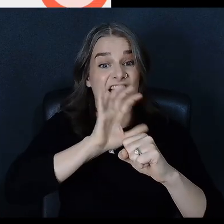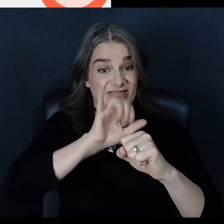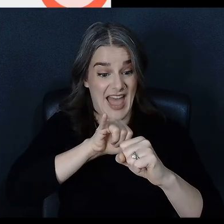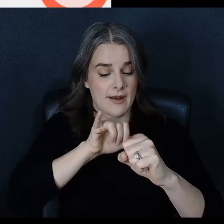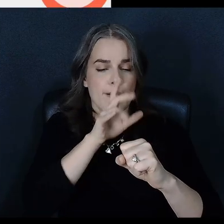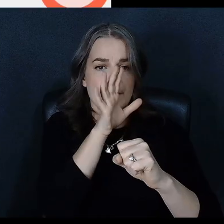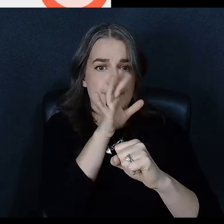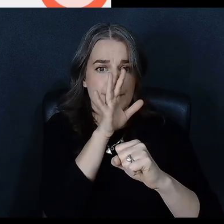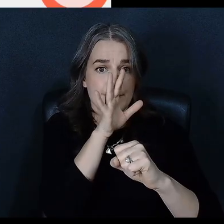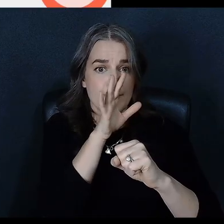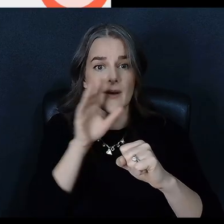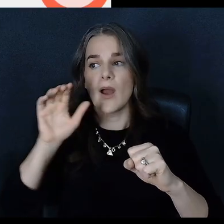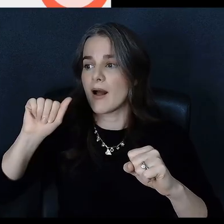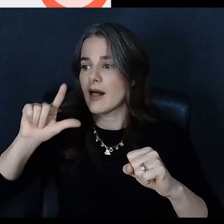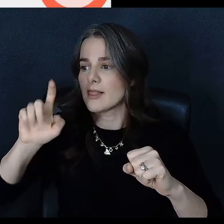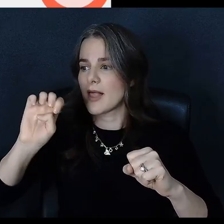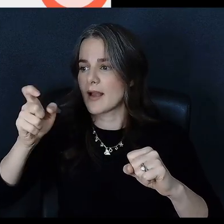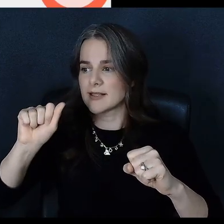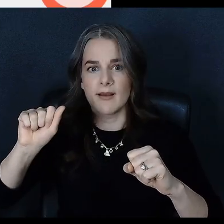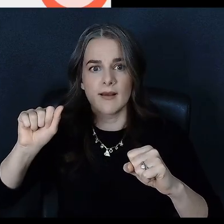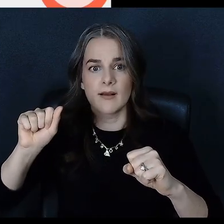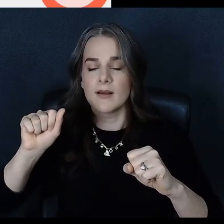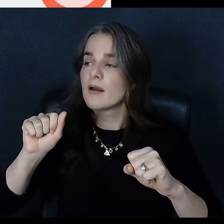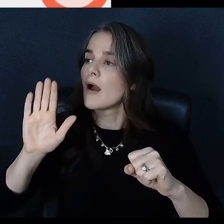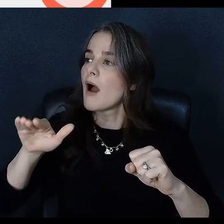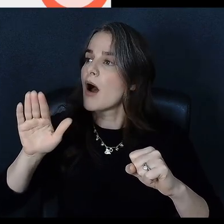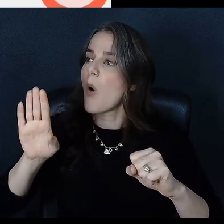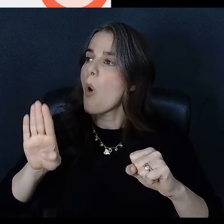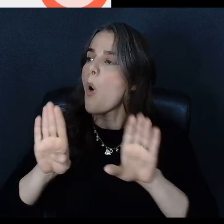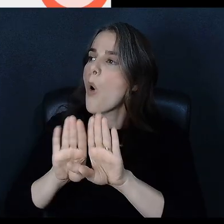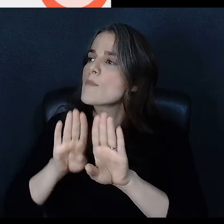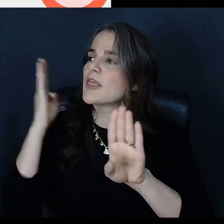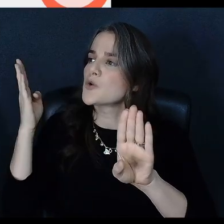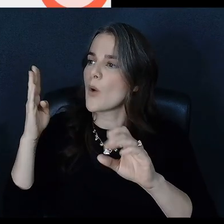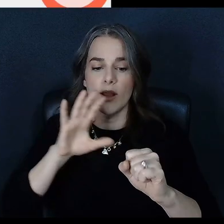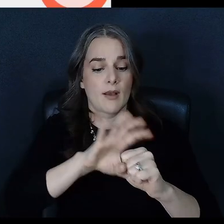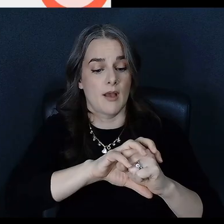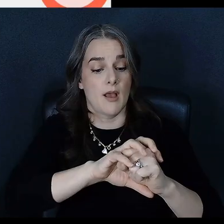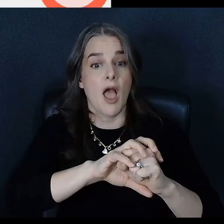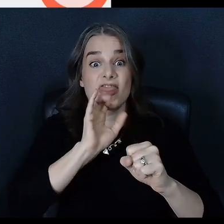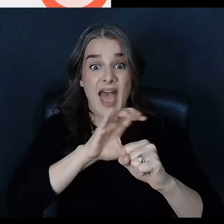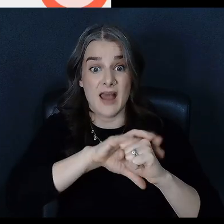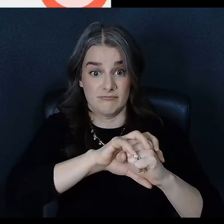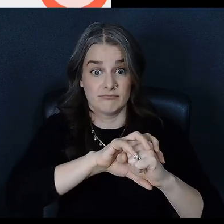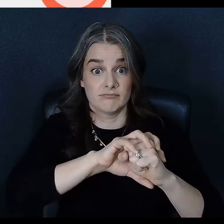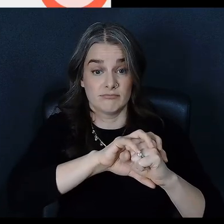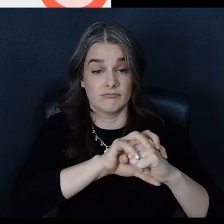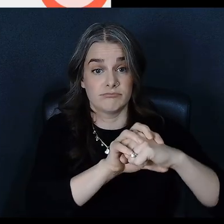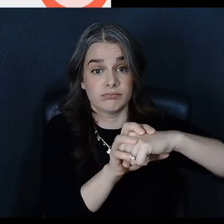So I tell the Alexa I want to open the door. And that piece that I've snapped over the doorknob